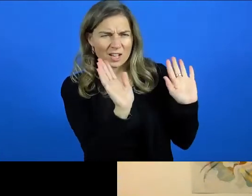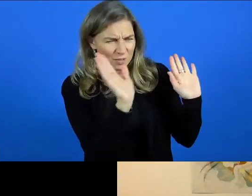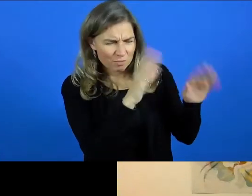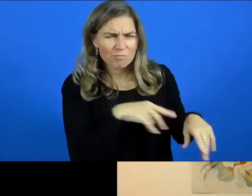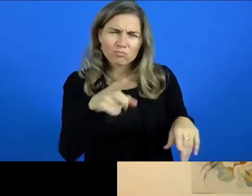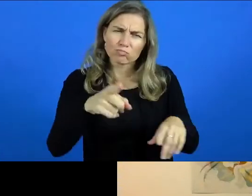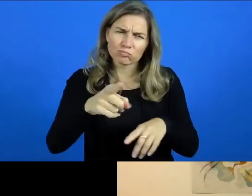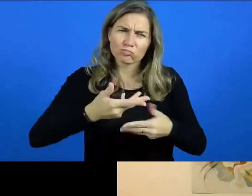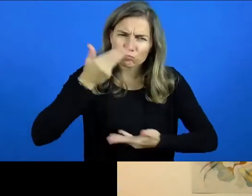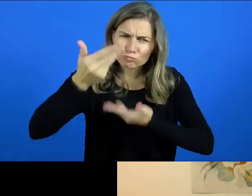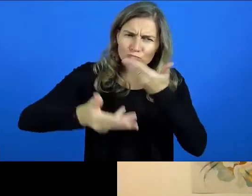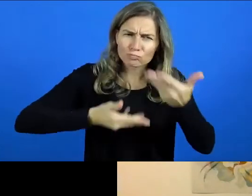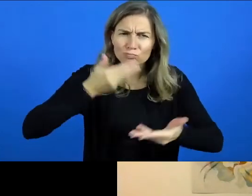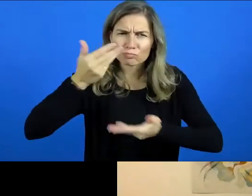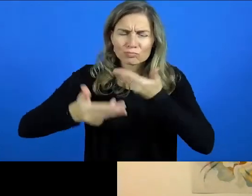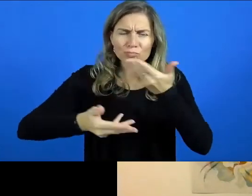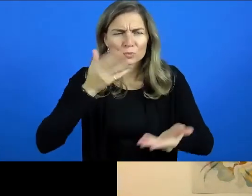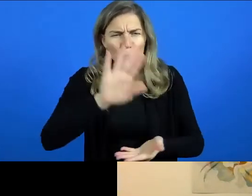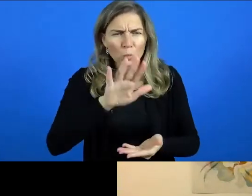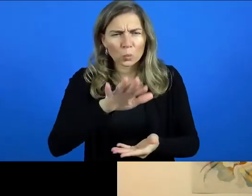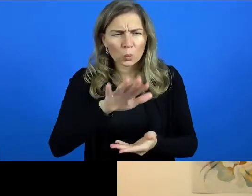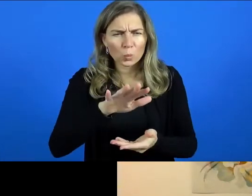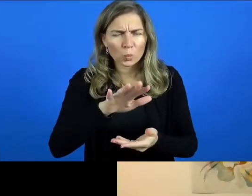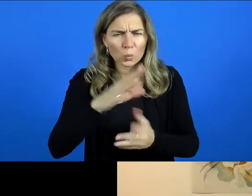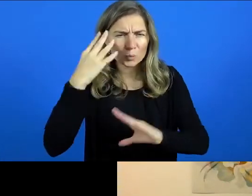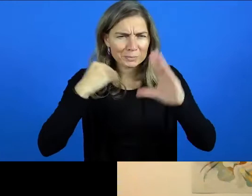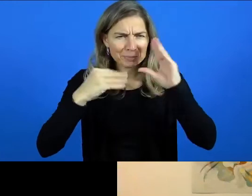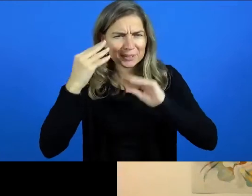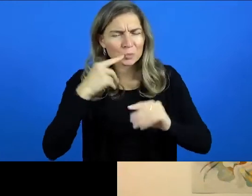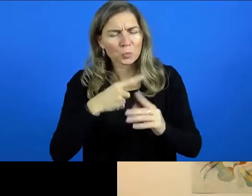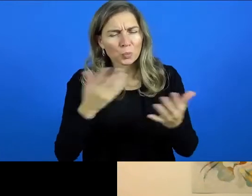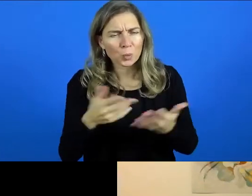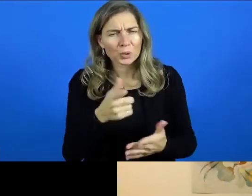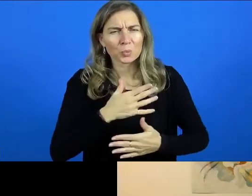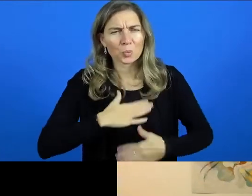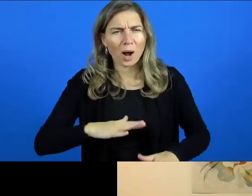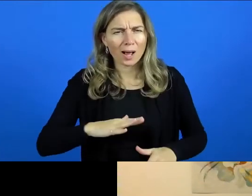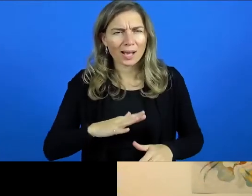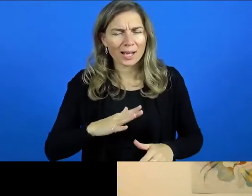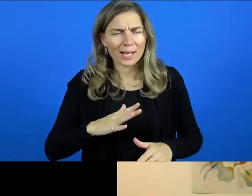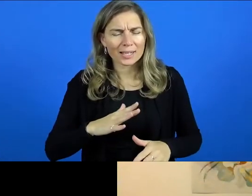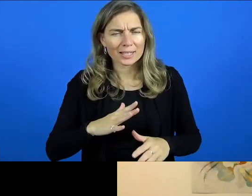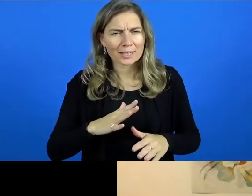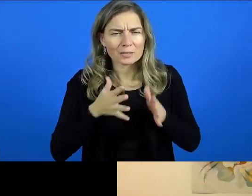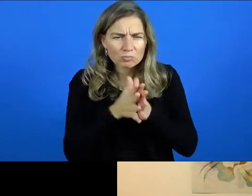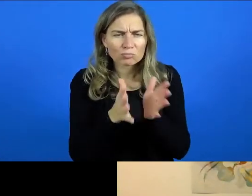Maybe you just telling us first hand what you want to tell us and people will engage more and ask maybe questions.